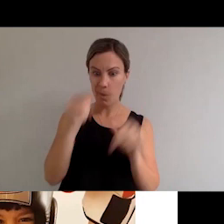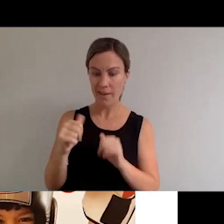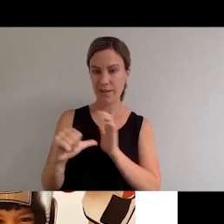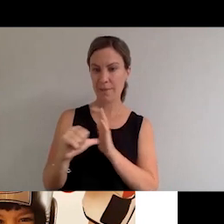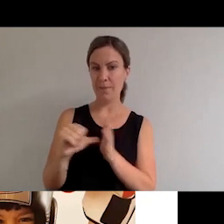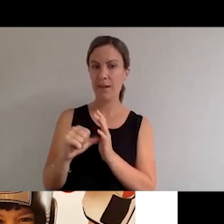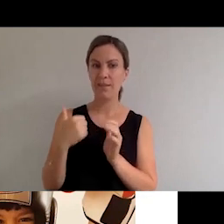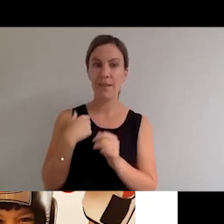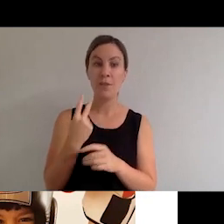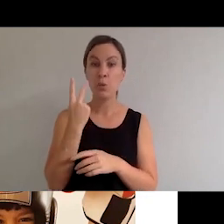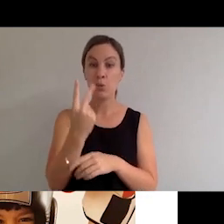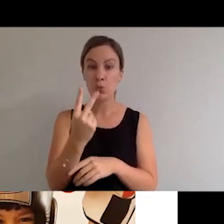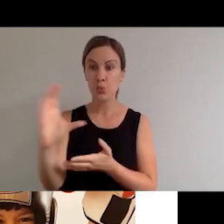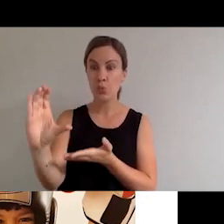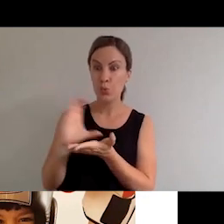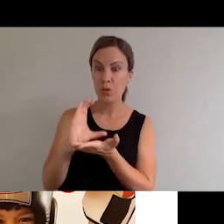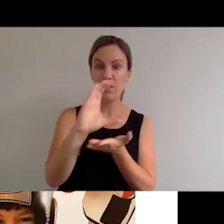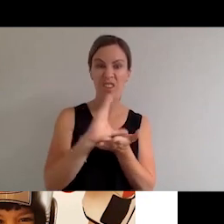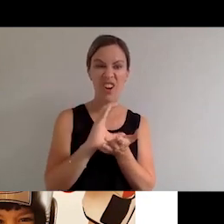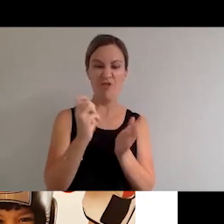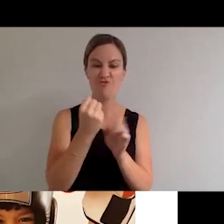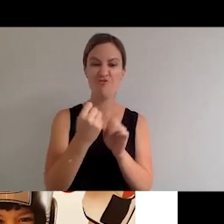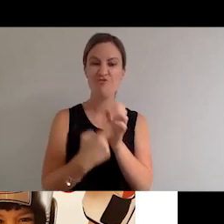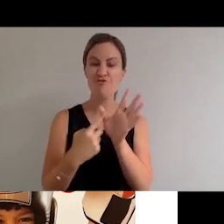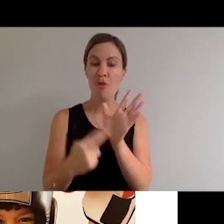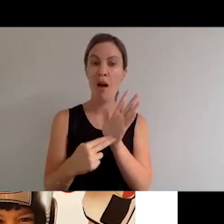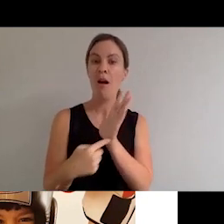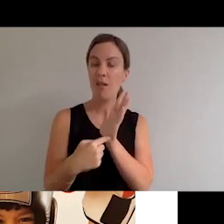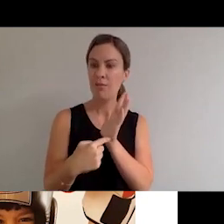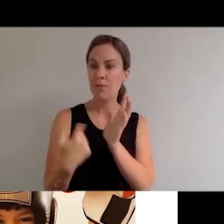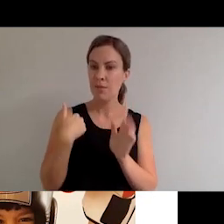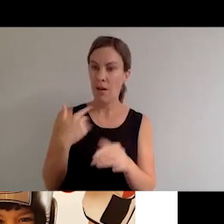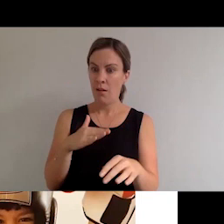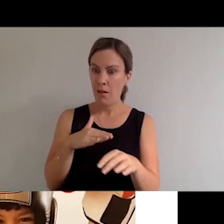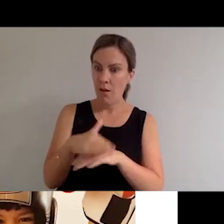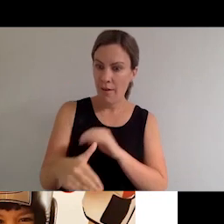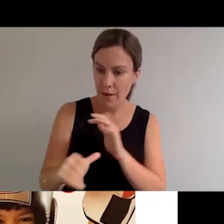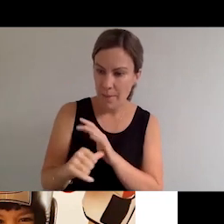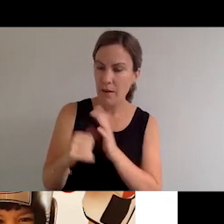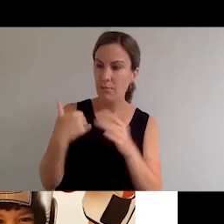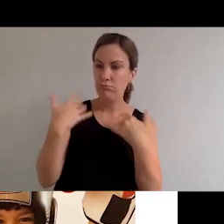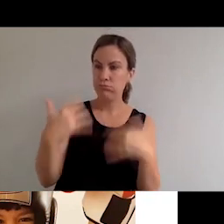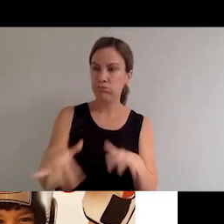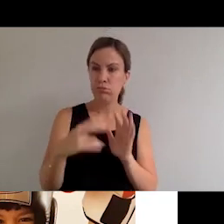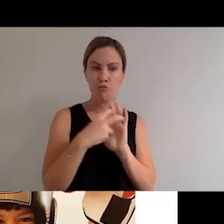salary way over the amount that you can generate before you have to register for GST. So, I asked a good friend, Sandra Field, which system